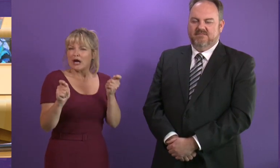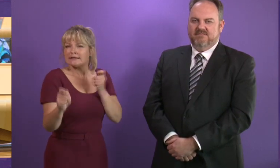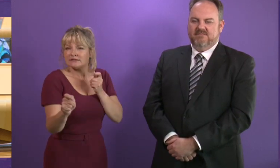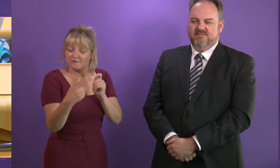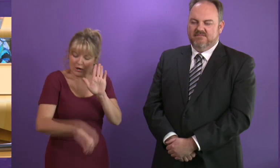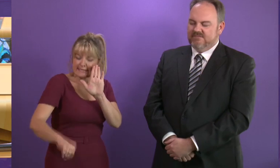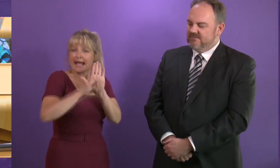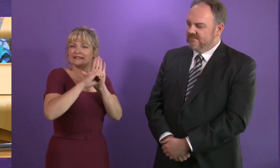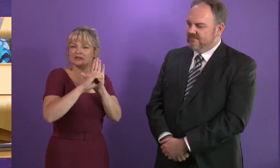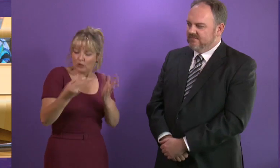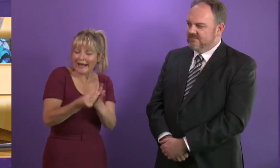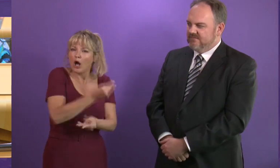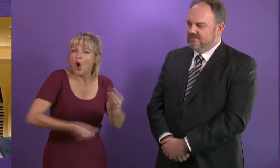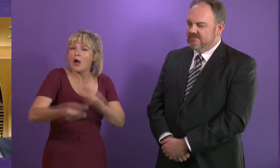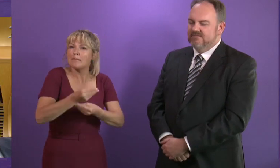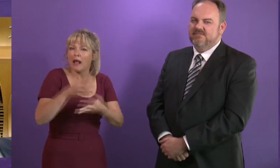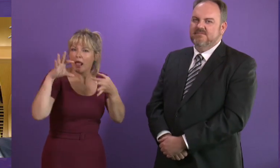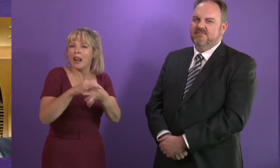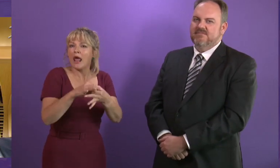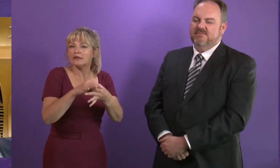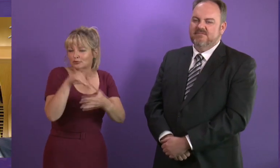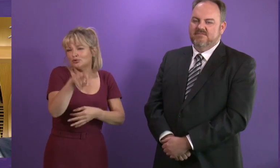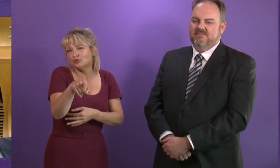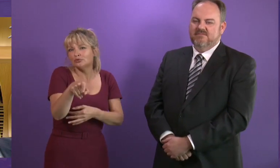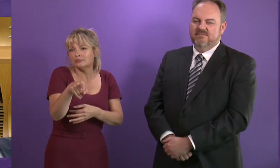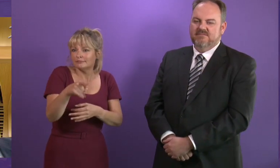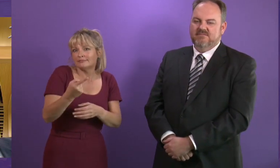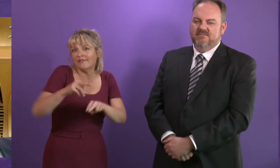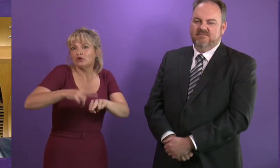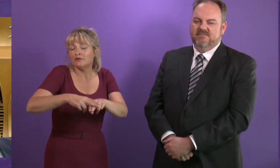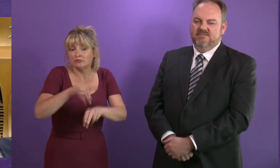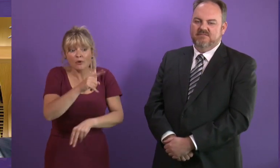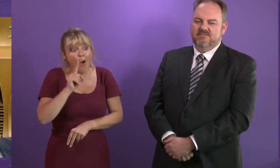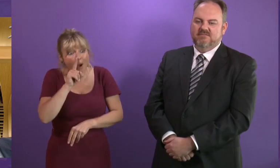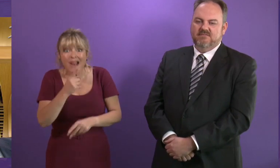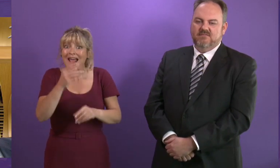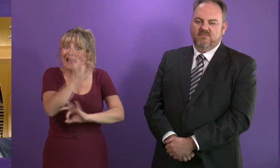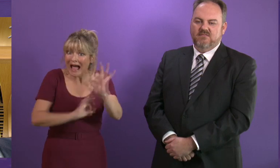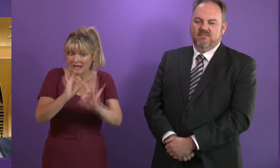Oil and gas are part of that transition but, as we have discussed many times in the past,